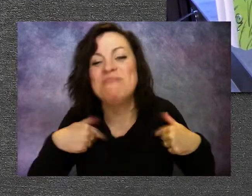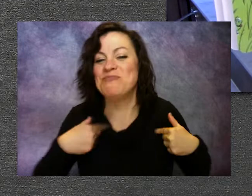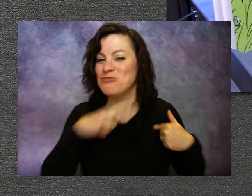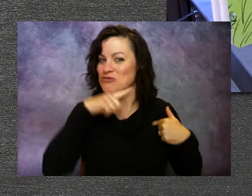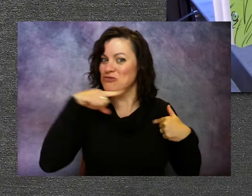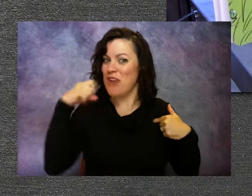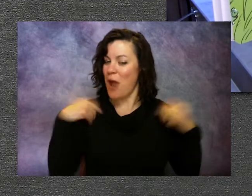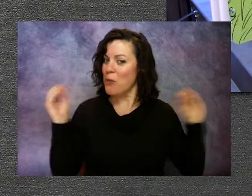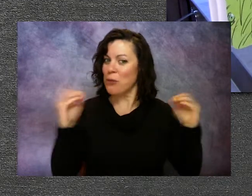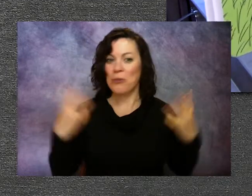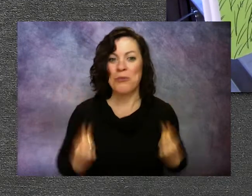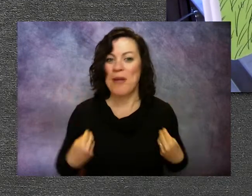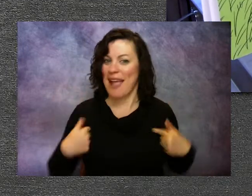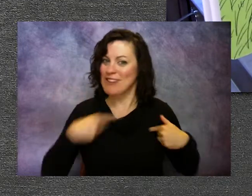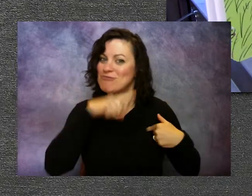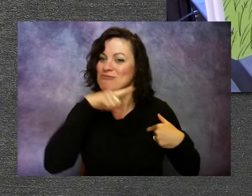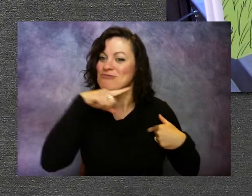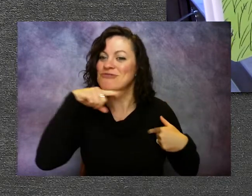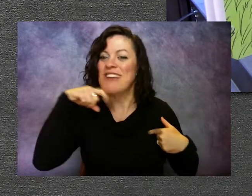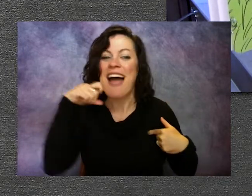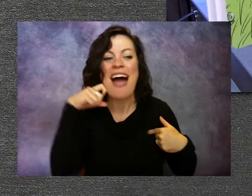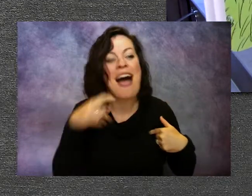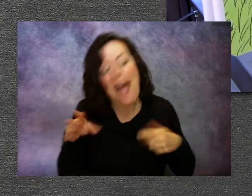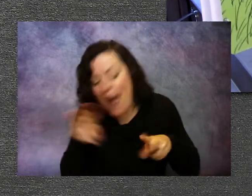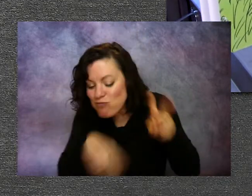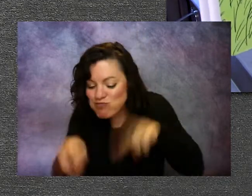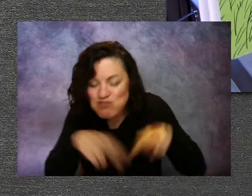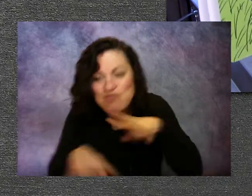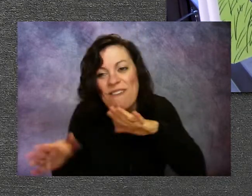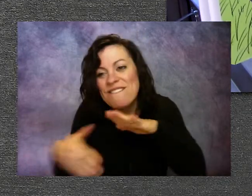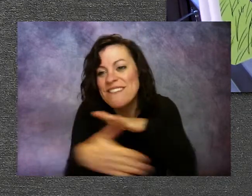about that fish down there. What do you predict might happen?